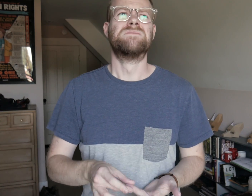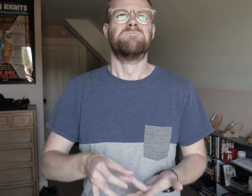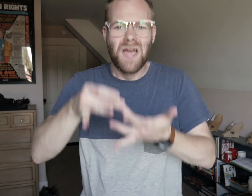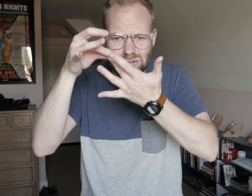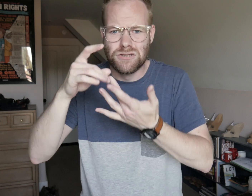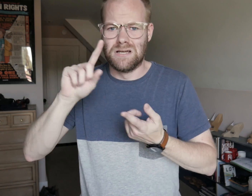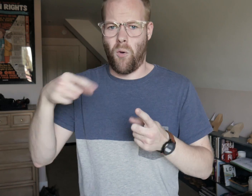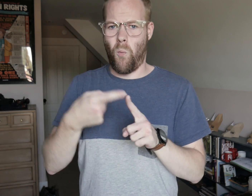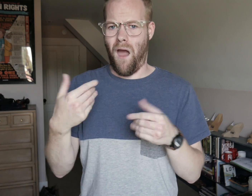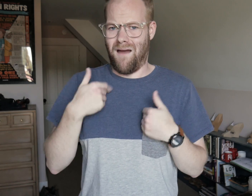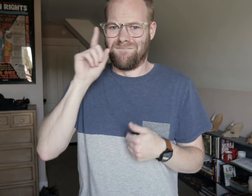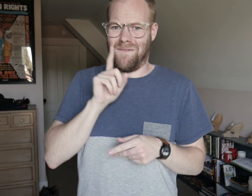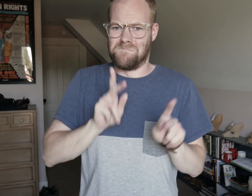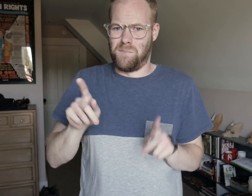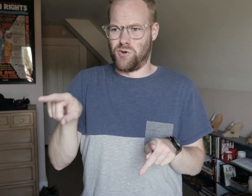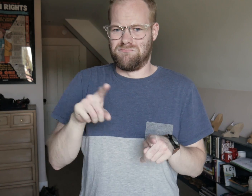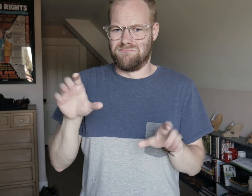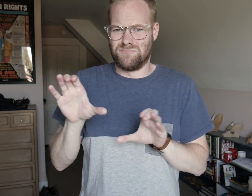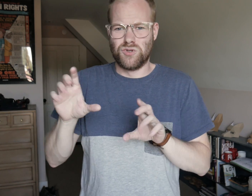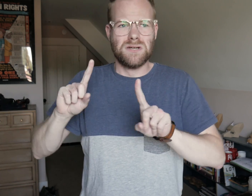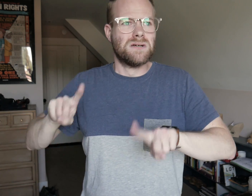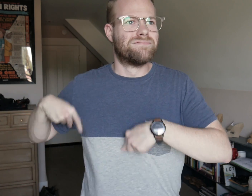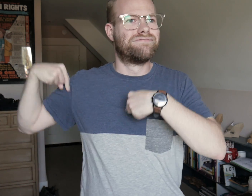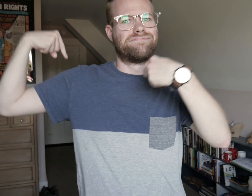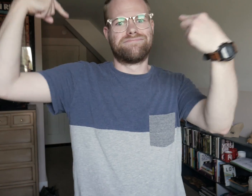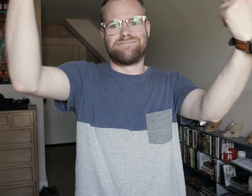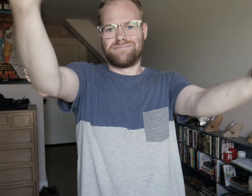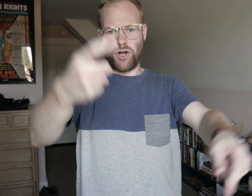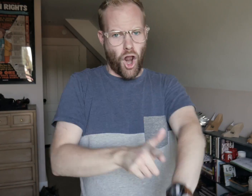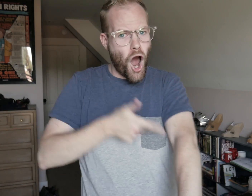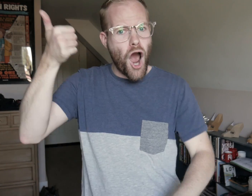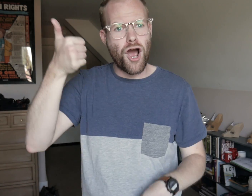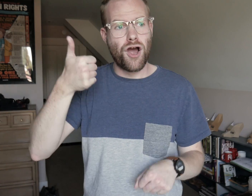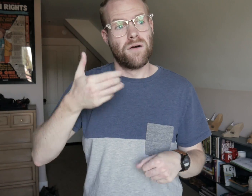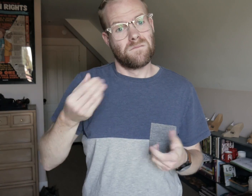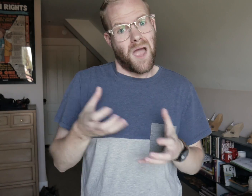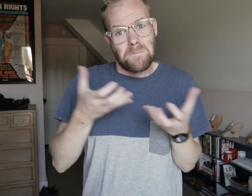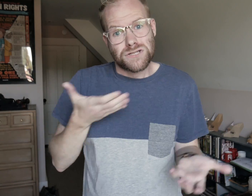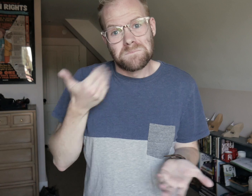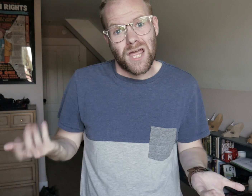Especially when there are deaf people who have been doing this for far longer and much better.